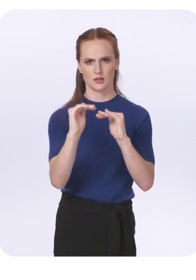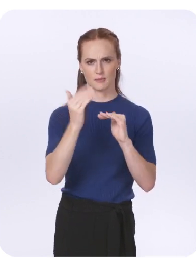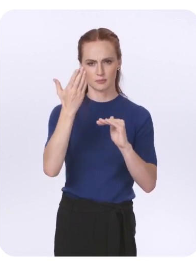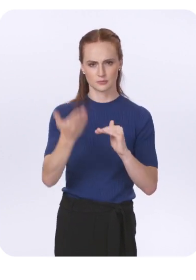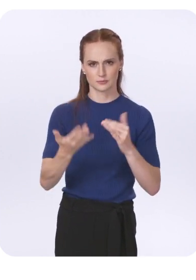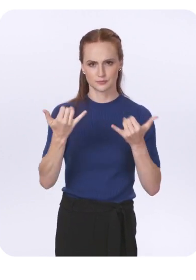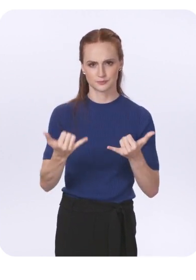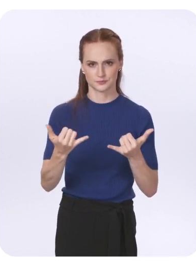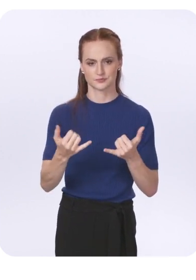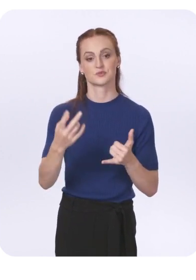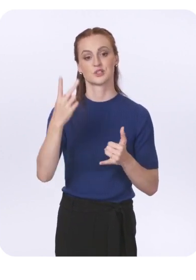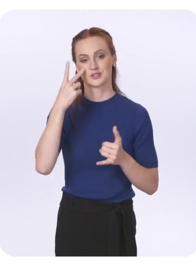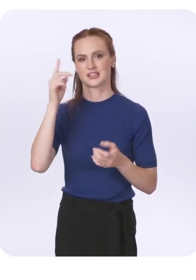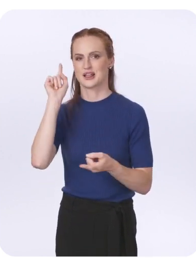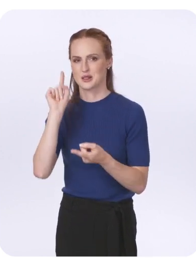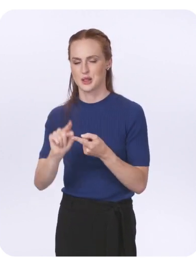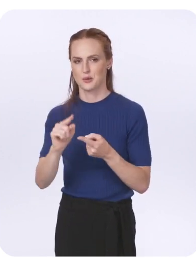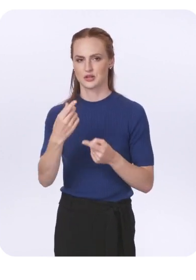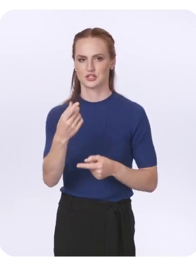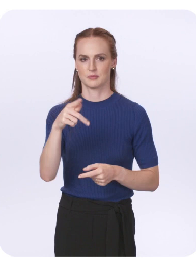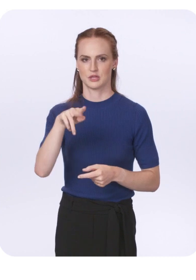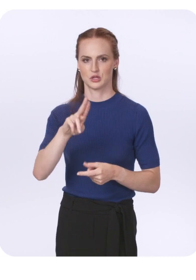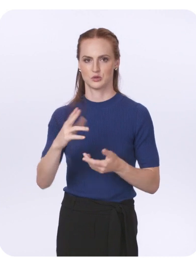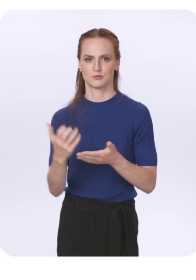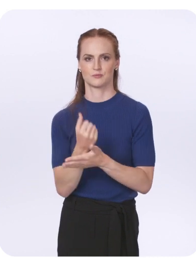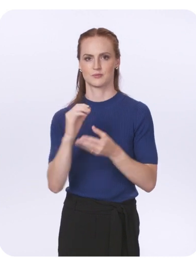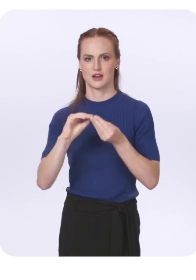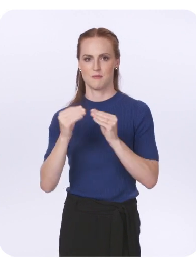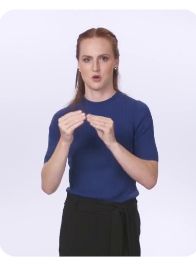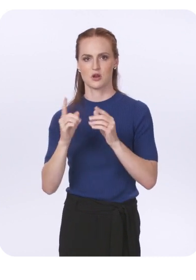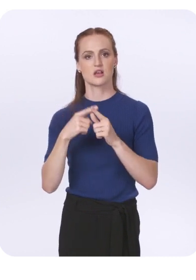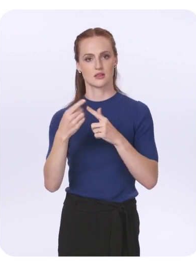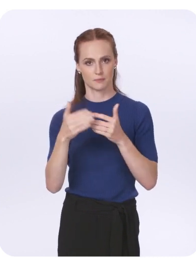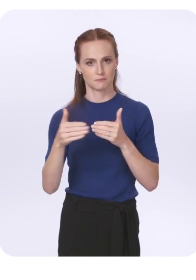You’ll probably see a far lower GPU utilization number and then go from there.